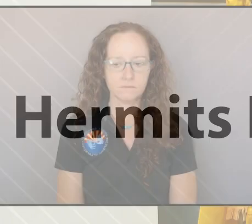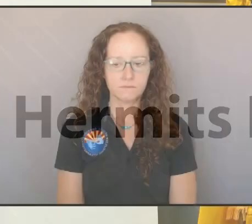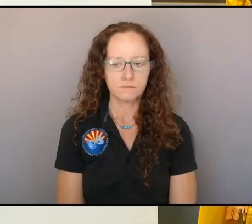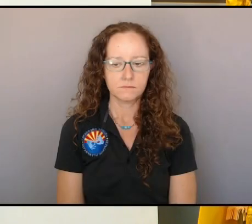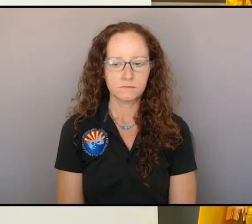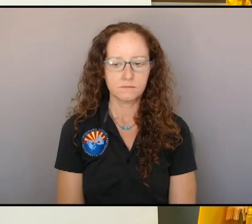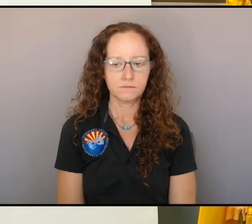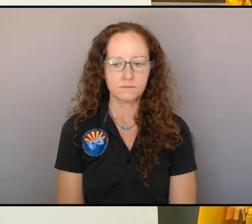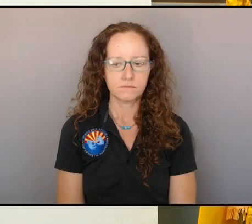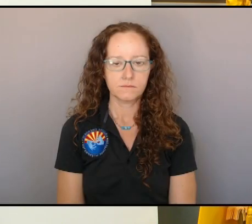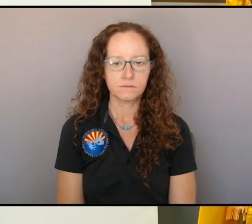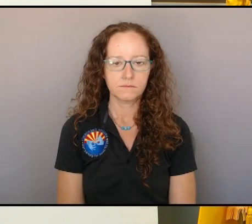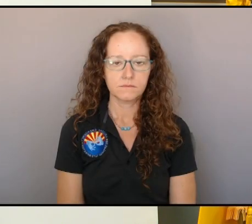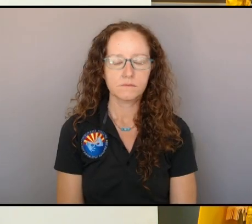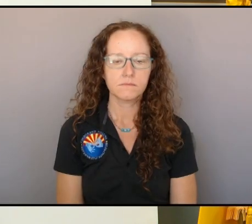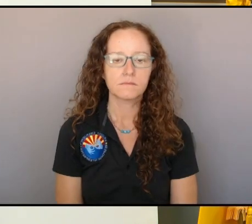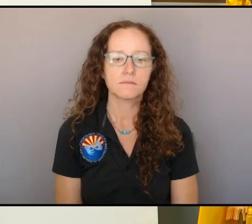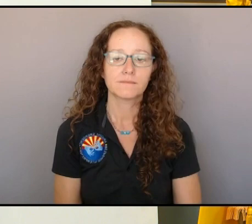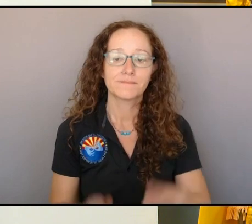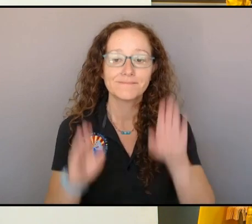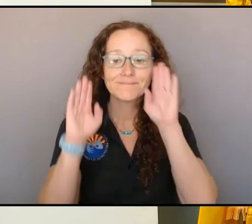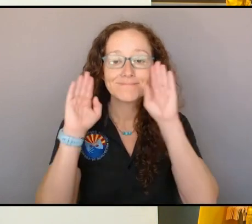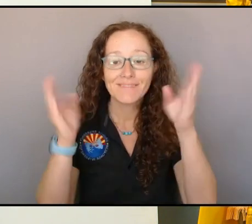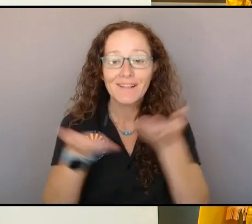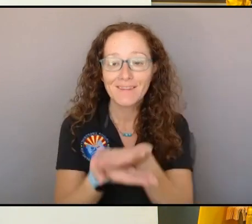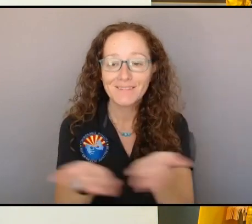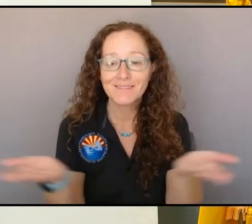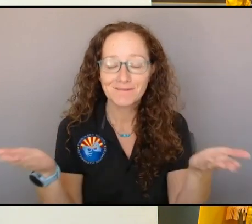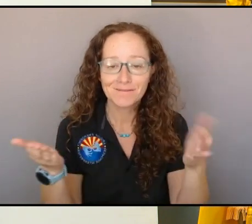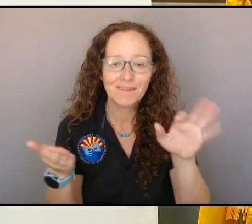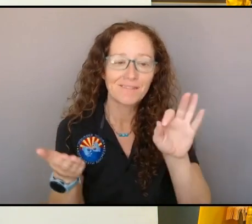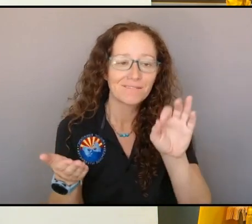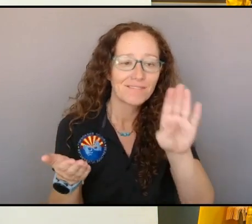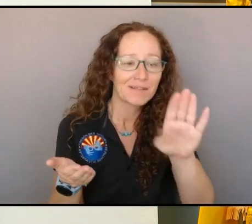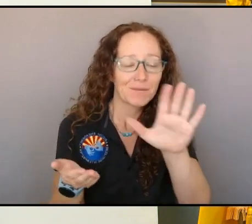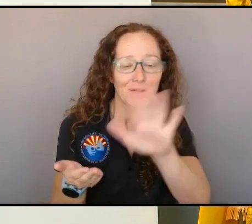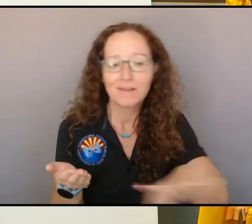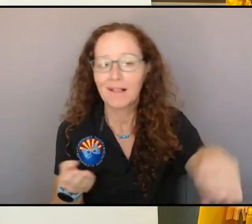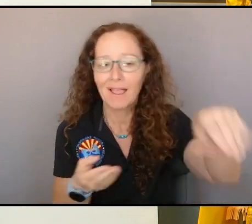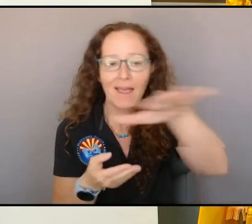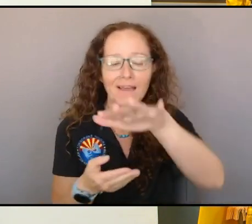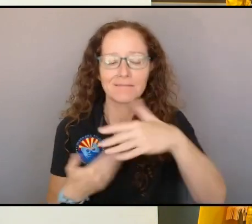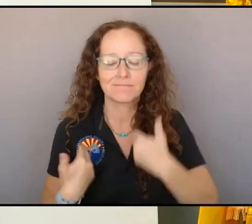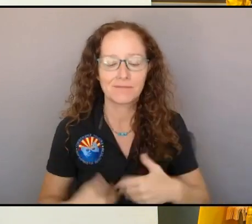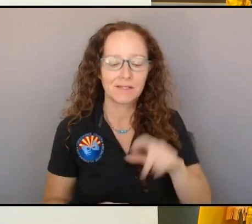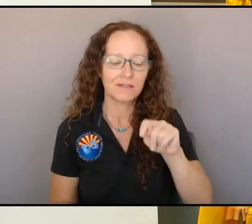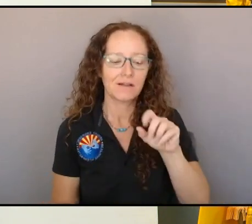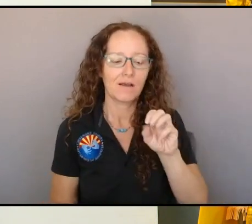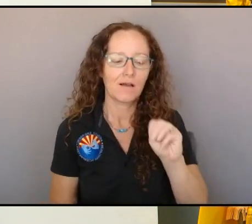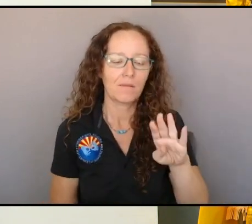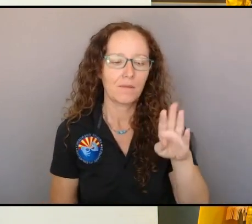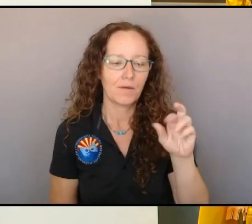Hello, everybody out there in Facebook land. This is Tom Bird, the Incident Meteorologist here with Southwest Team 2 on